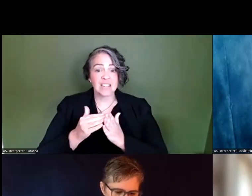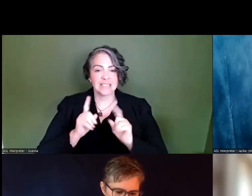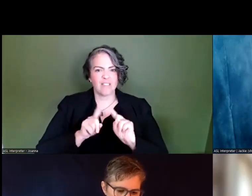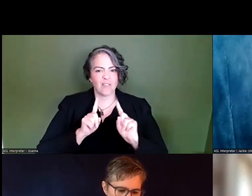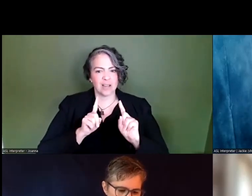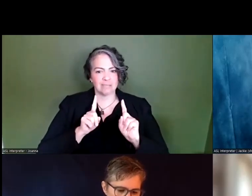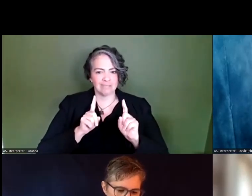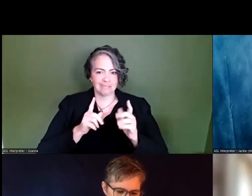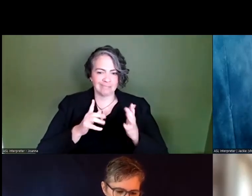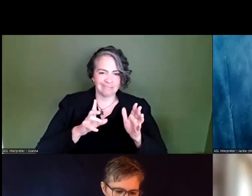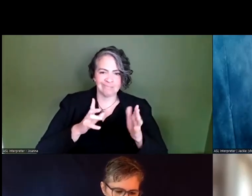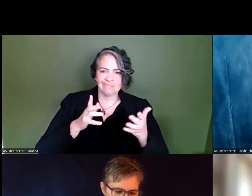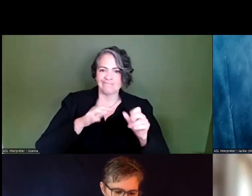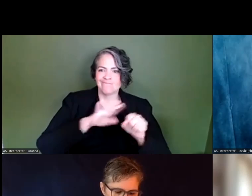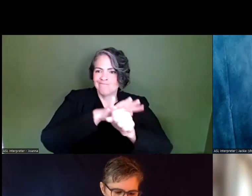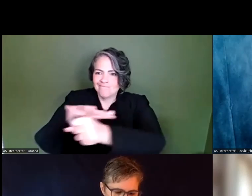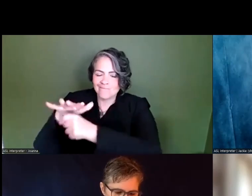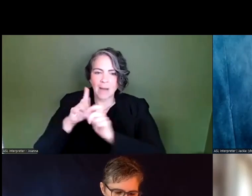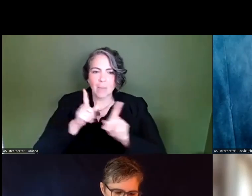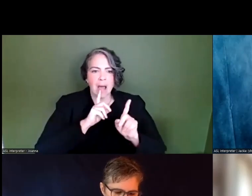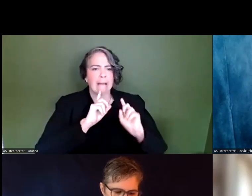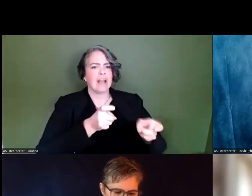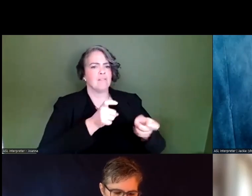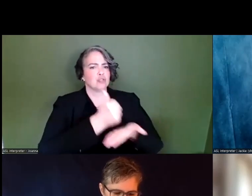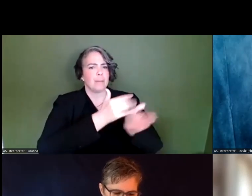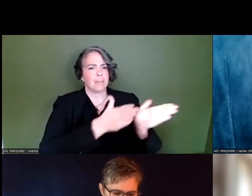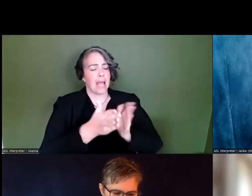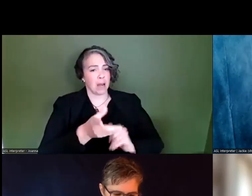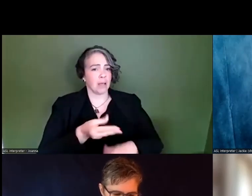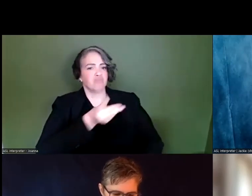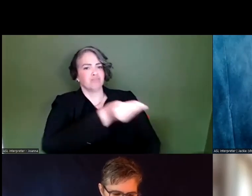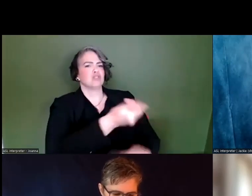plan. “Hey, go try this.” You know, whereas I think in the peer world we'll say, “Hey,